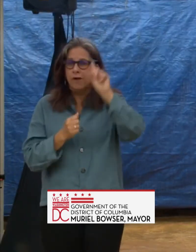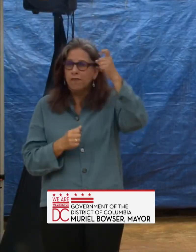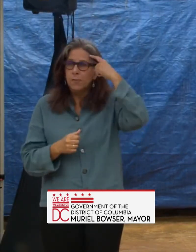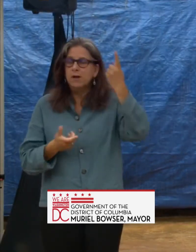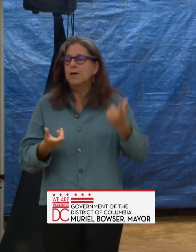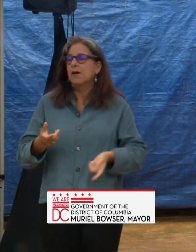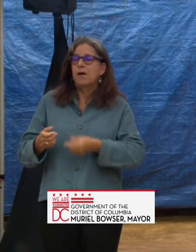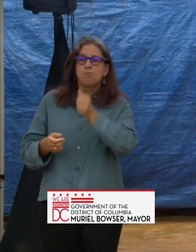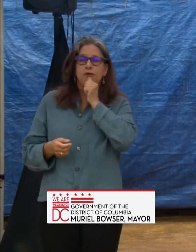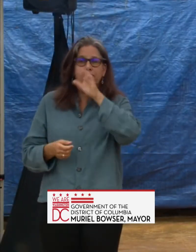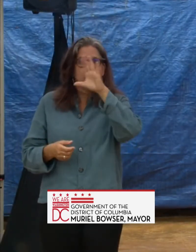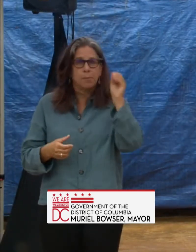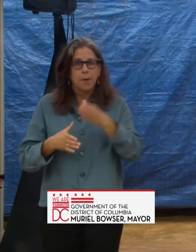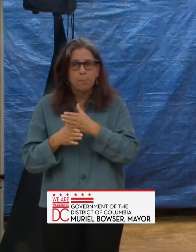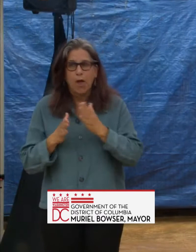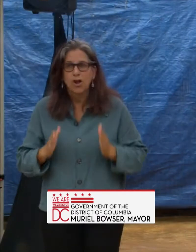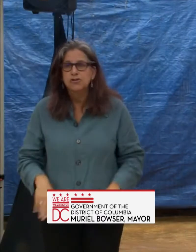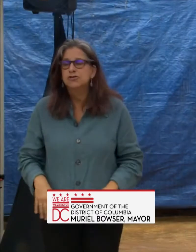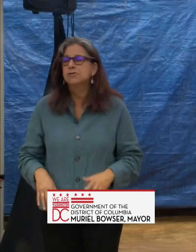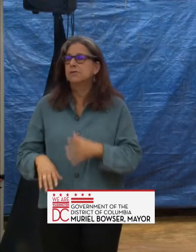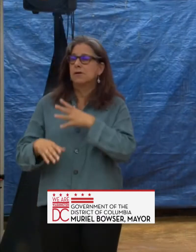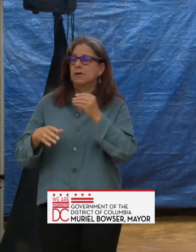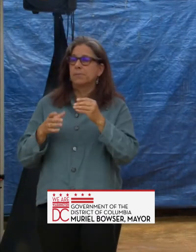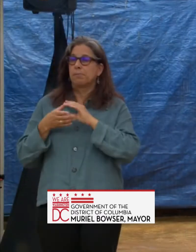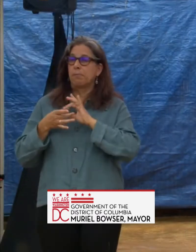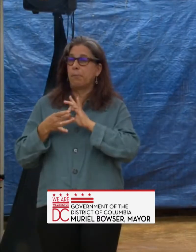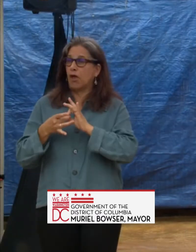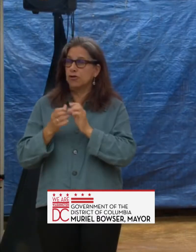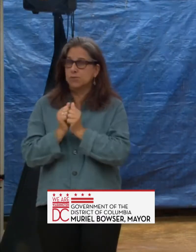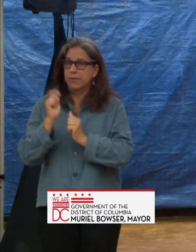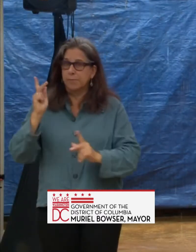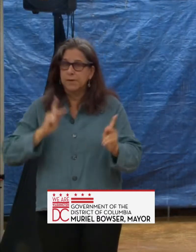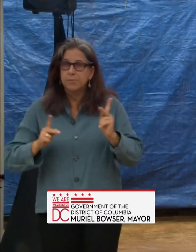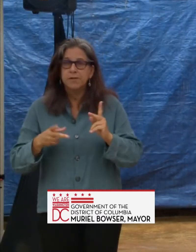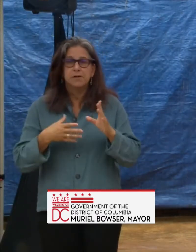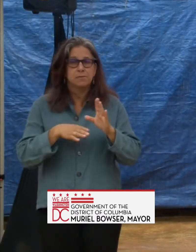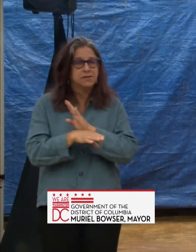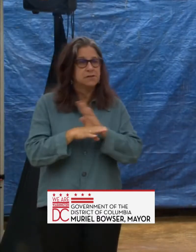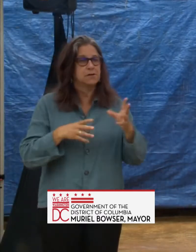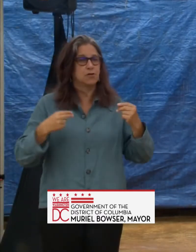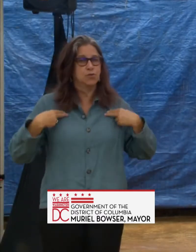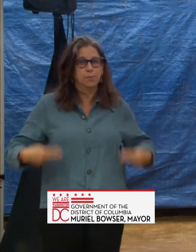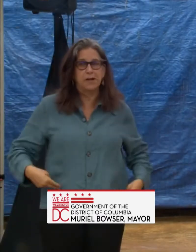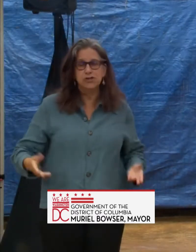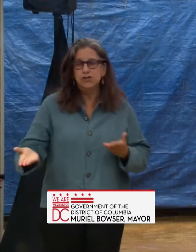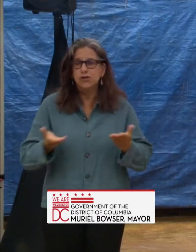I WANT TO ACKNOWLEDGE THE TEAM AT THE DEPARTMENT OF HUMAN SERVICES AND THE TREMENDOUS PARTNERSHIP WITH THE DEPARTMENT